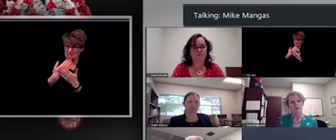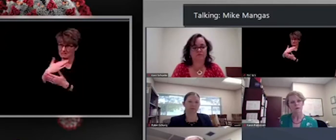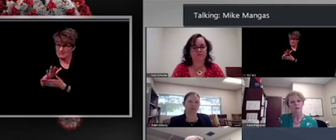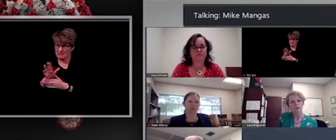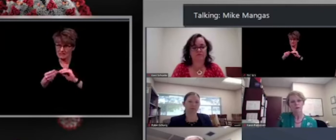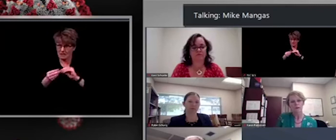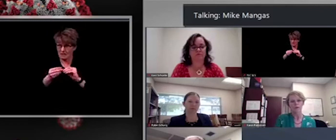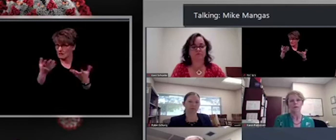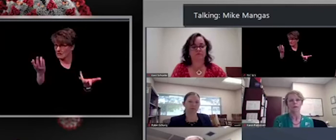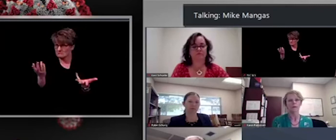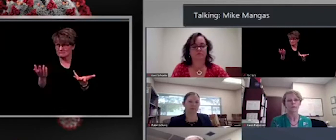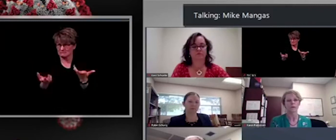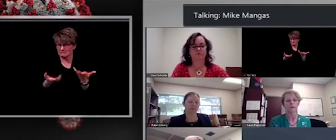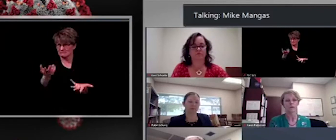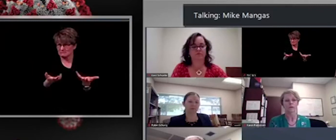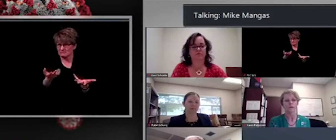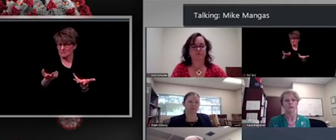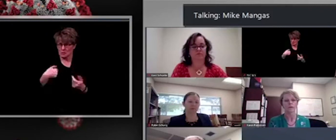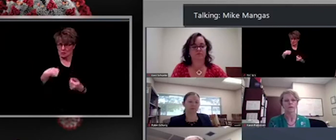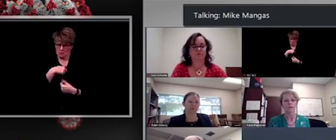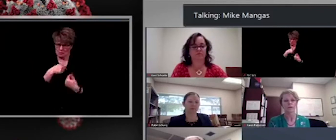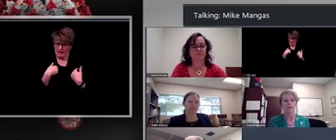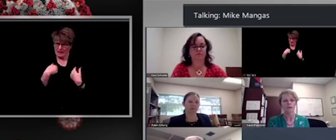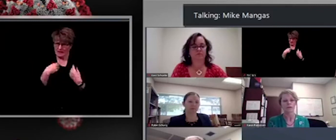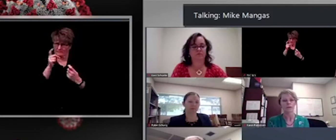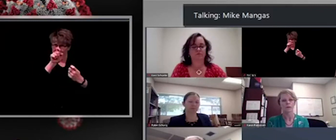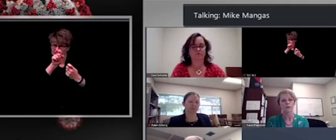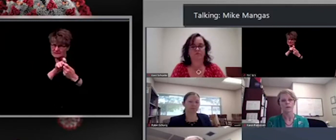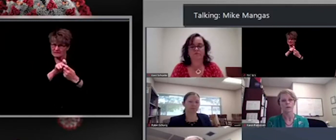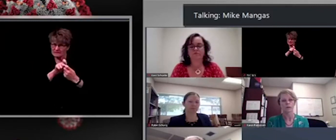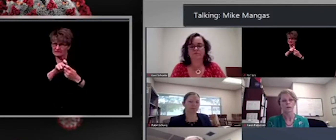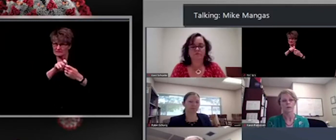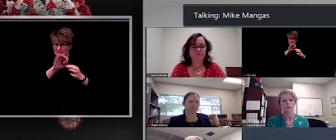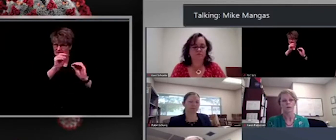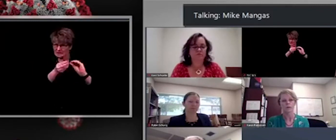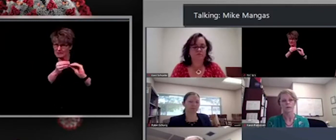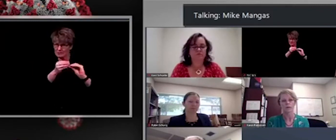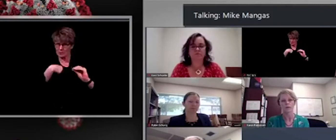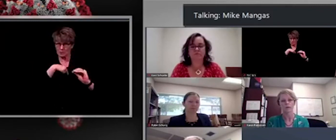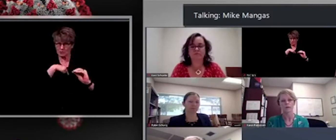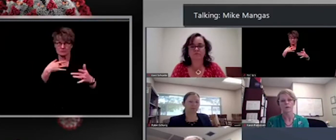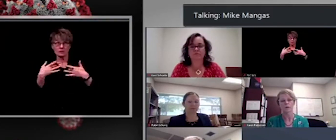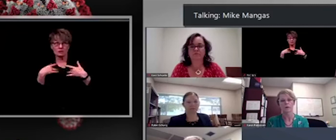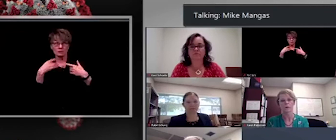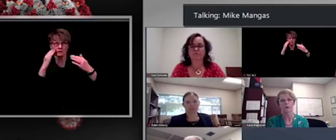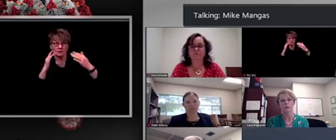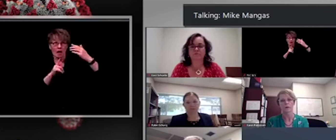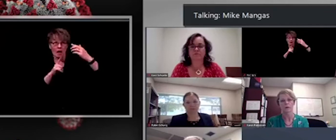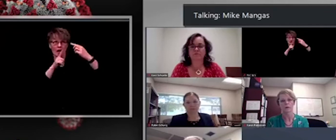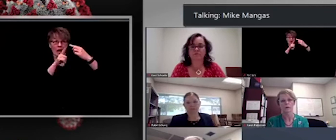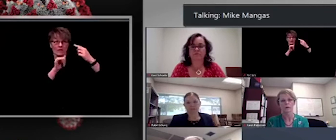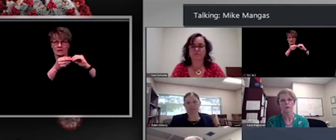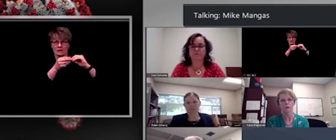us in the red, if not going to the orange, rather than bumping back up the purple?